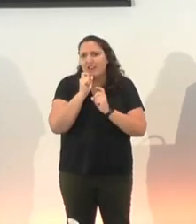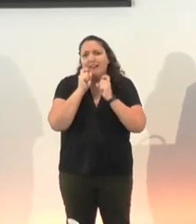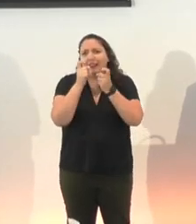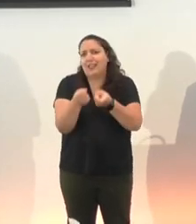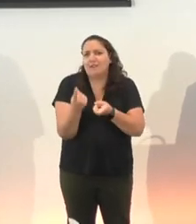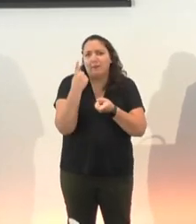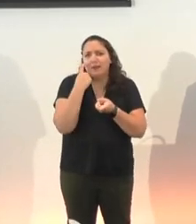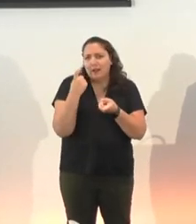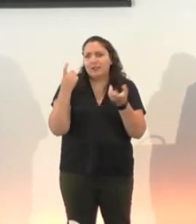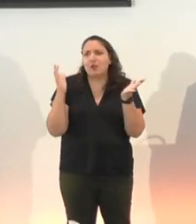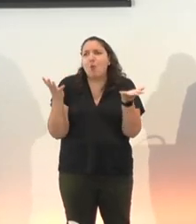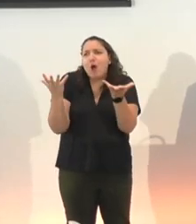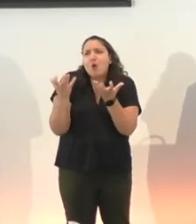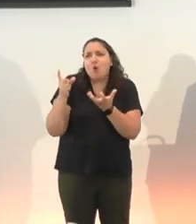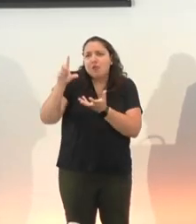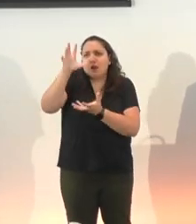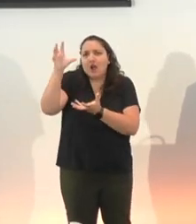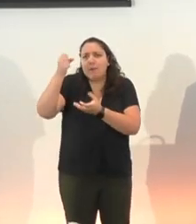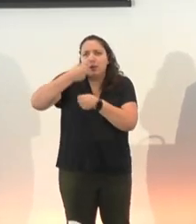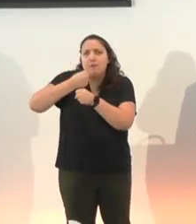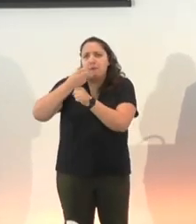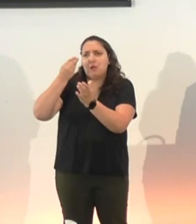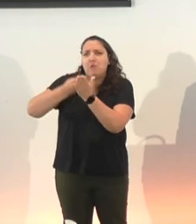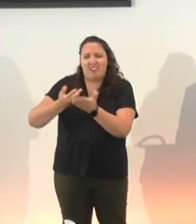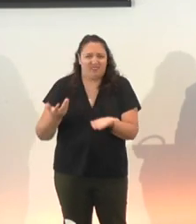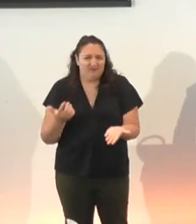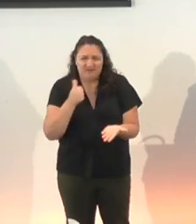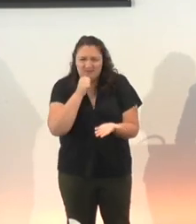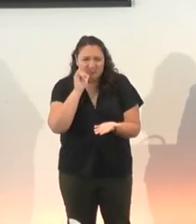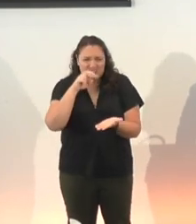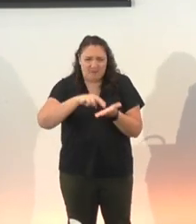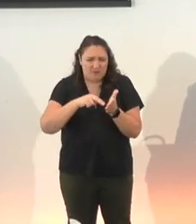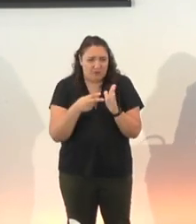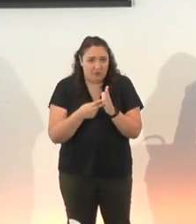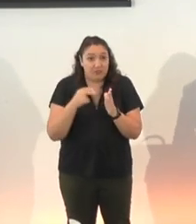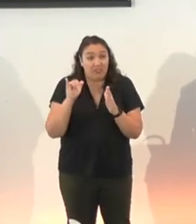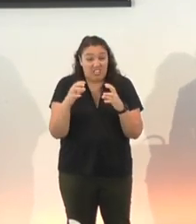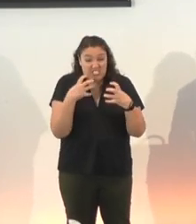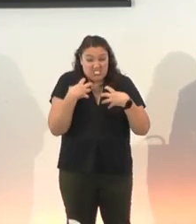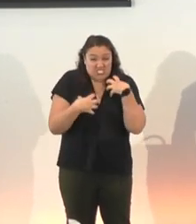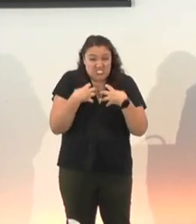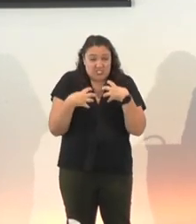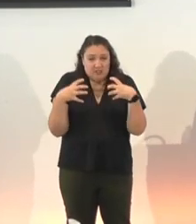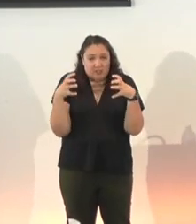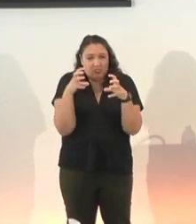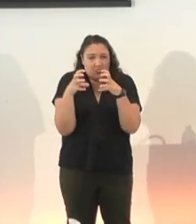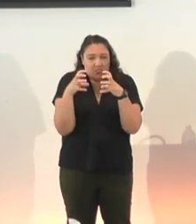want some company to make more money and that tension is a real tension. Stage consent is an